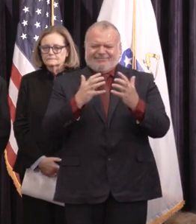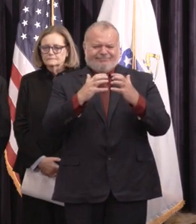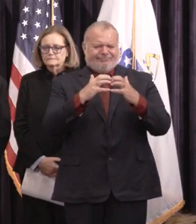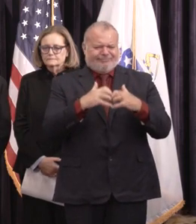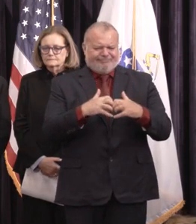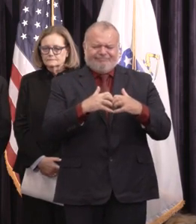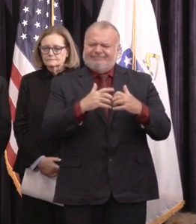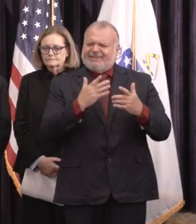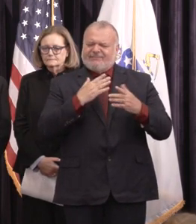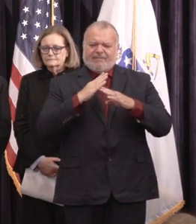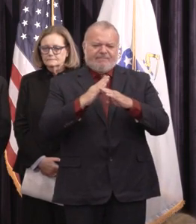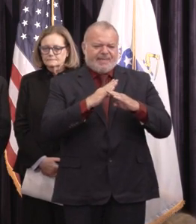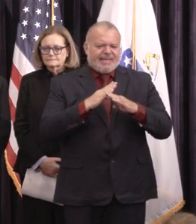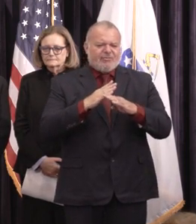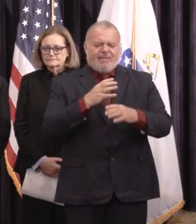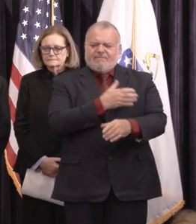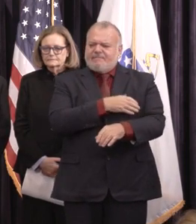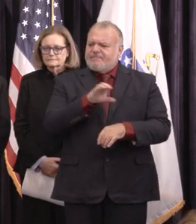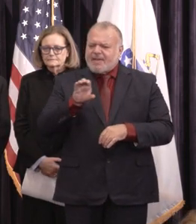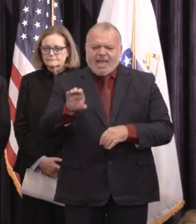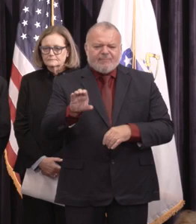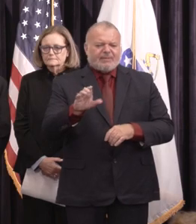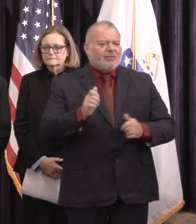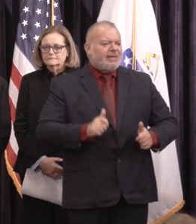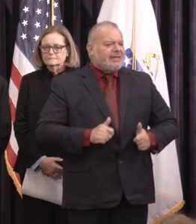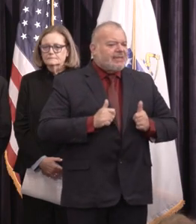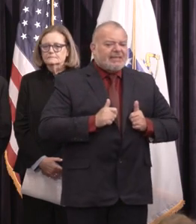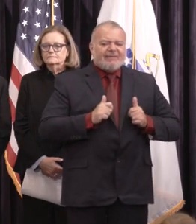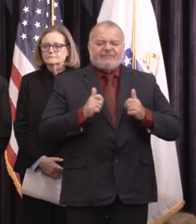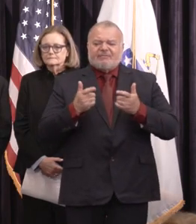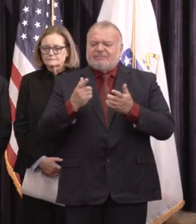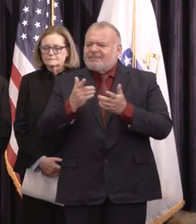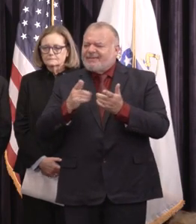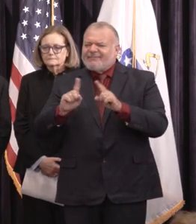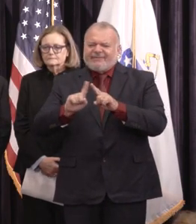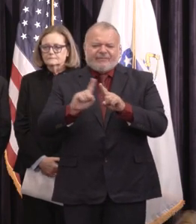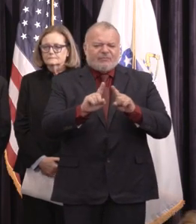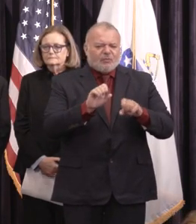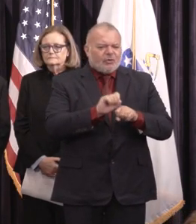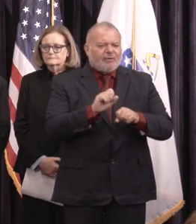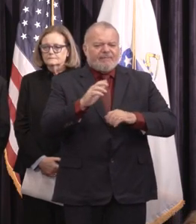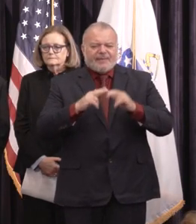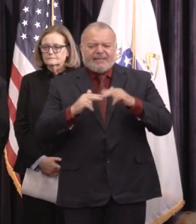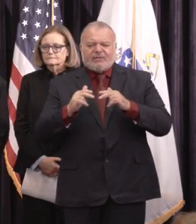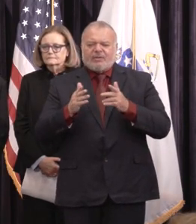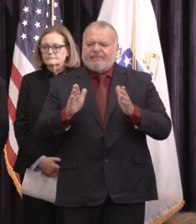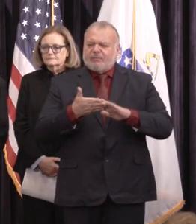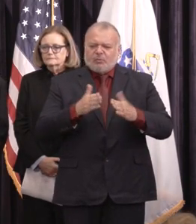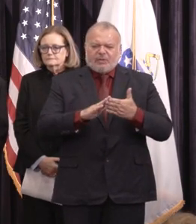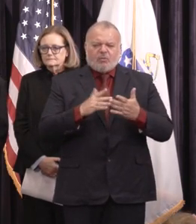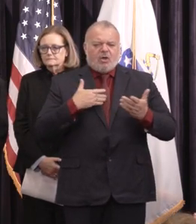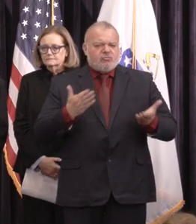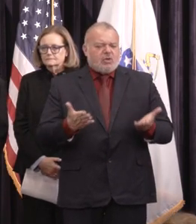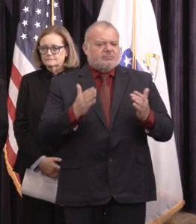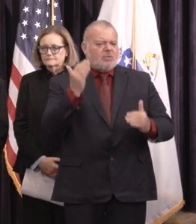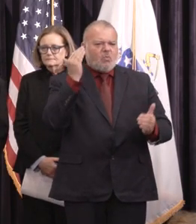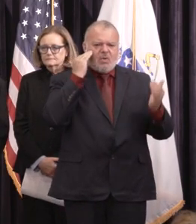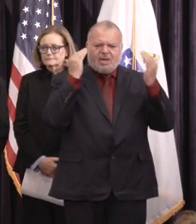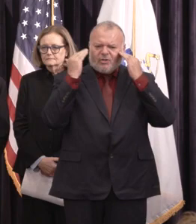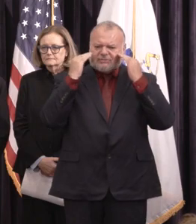to thrive in Massachusetts. It builds community and lifts up the deep and diverse strengths of